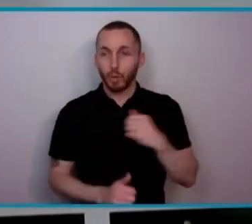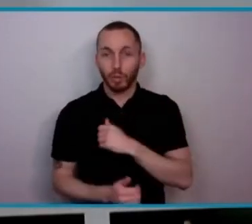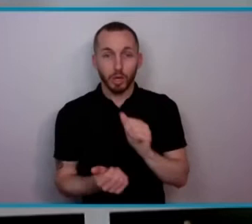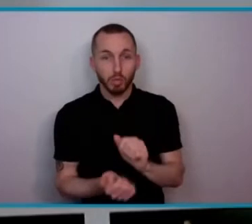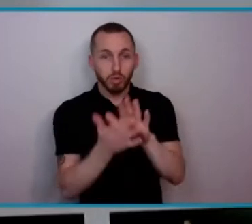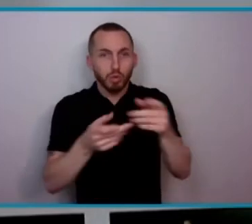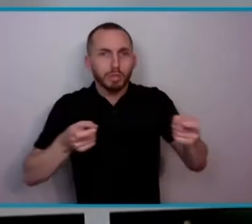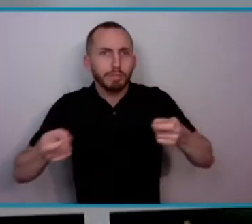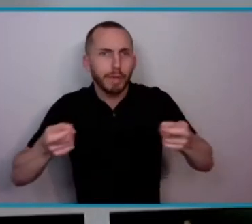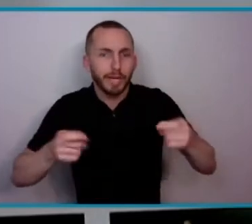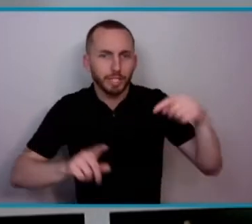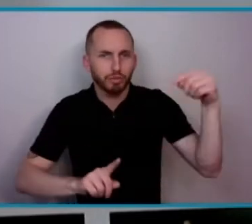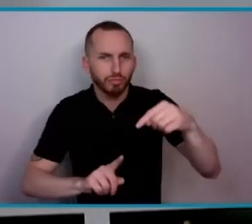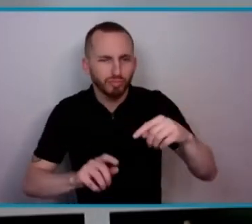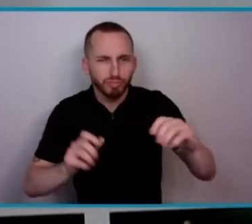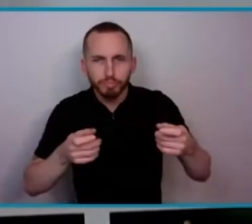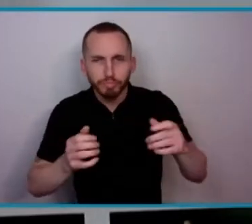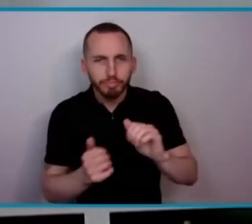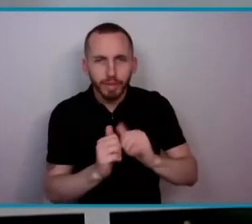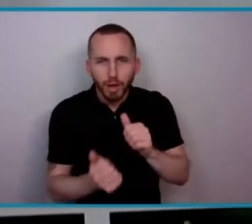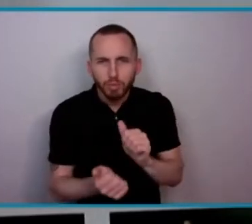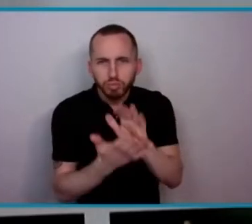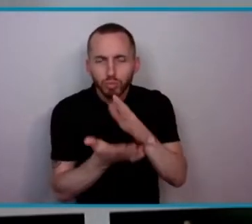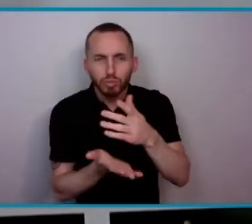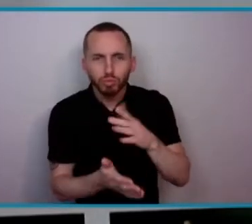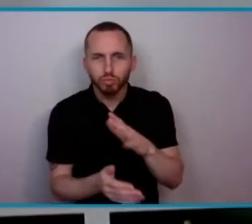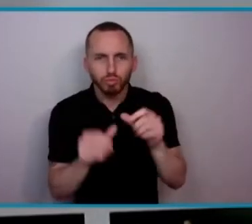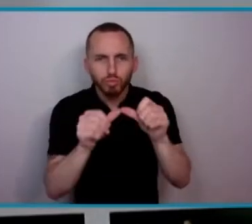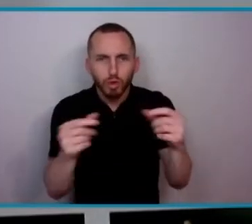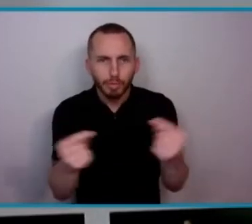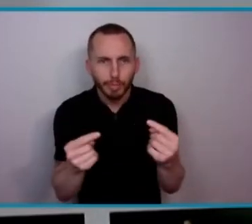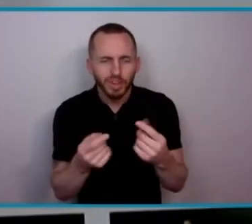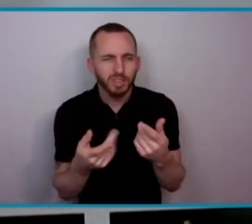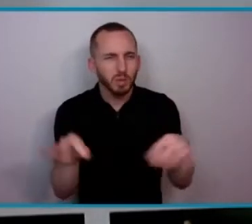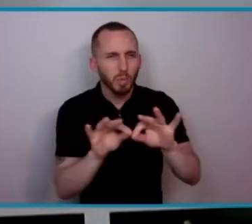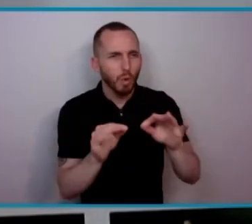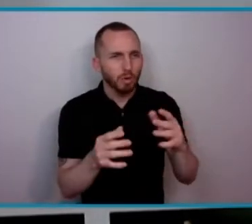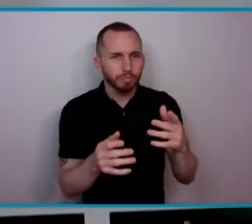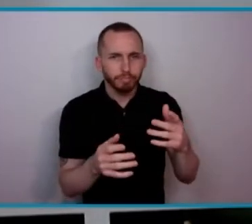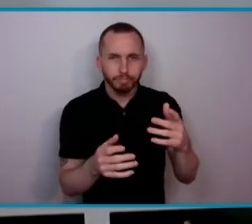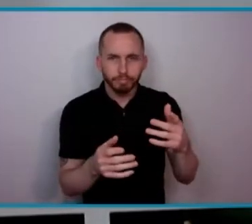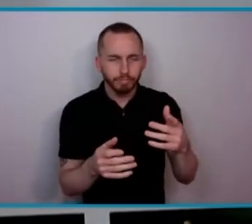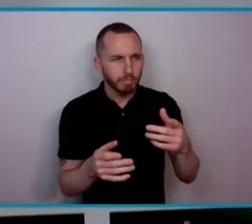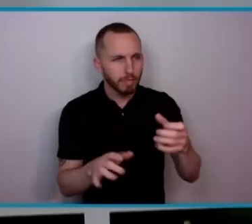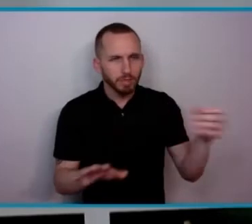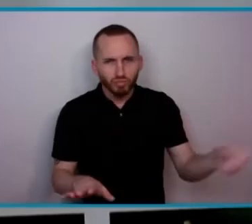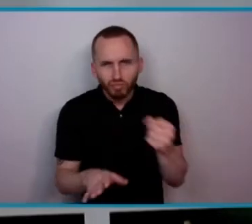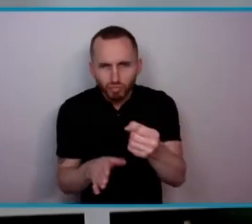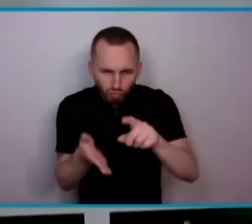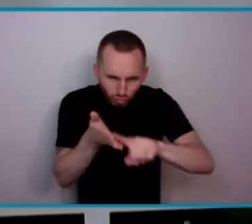that we begin to put some research dollars behind the research of non-pharmacological interventions.